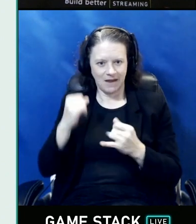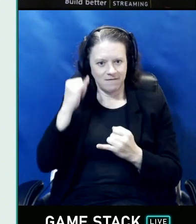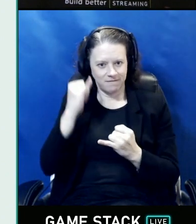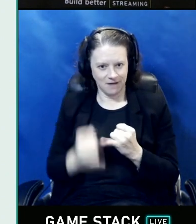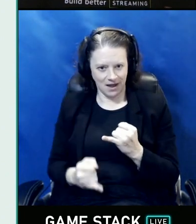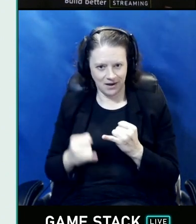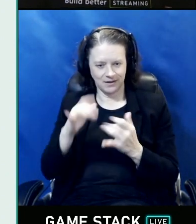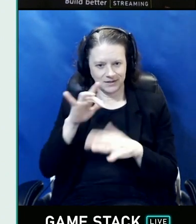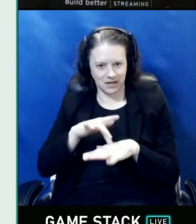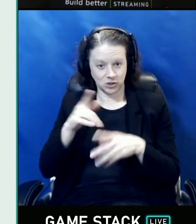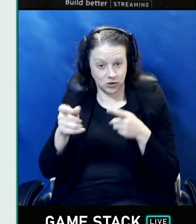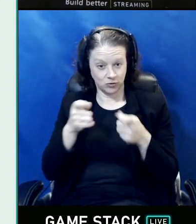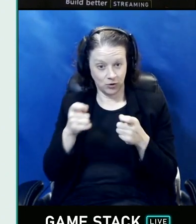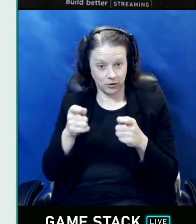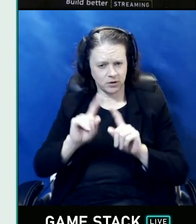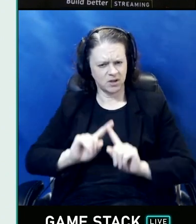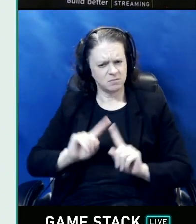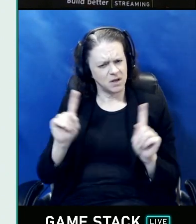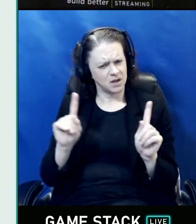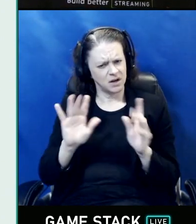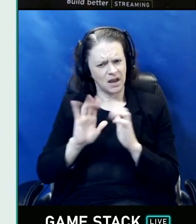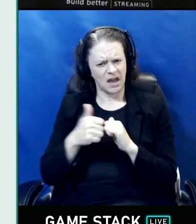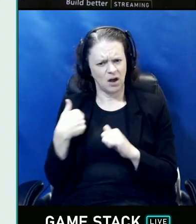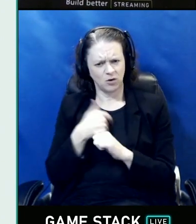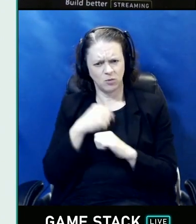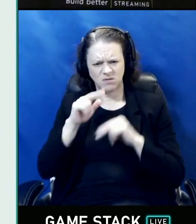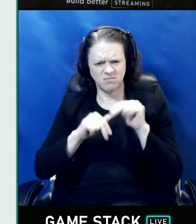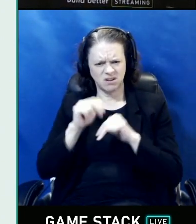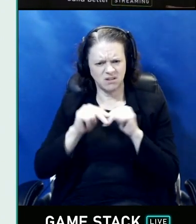But, how did we build that custom artwork? How did we get that set up?